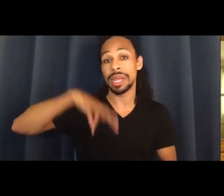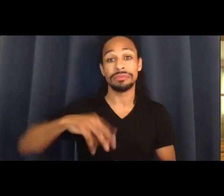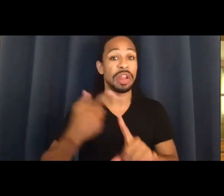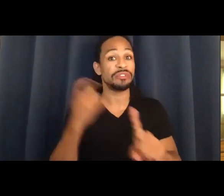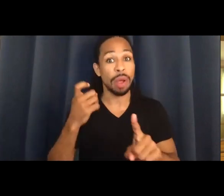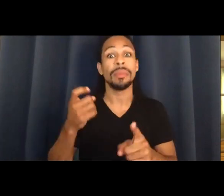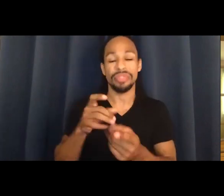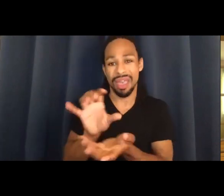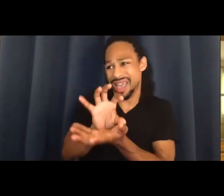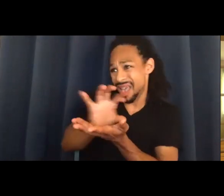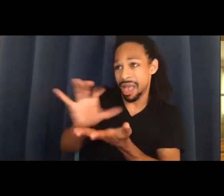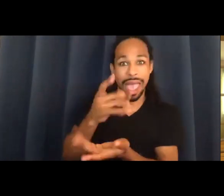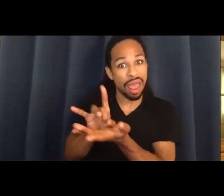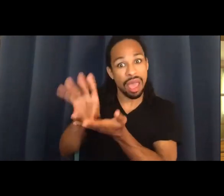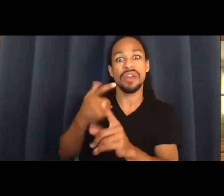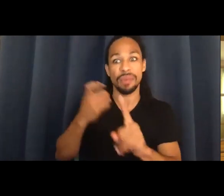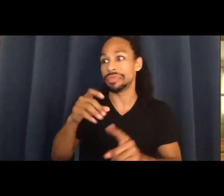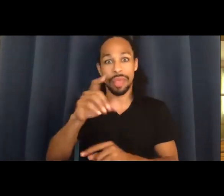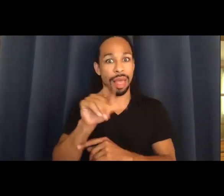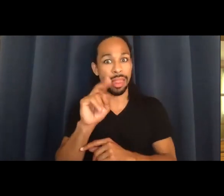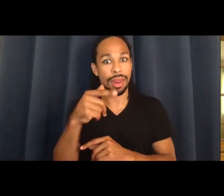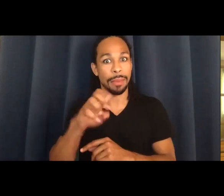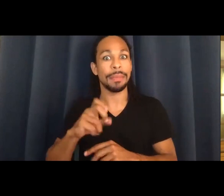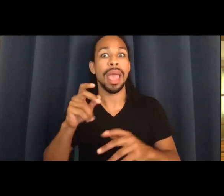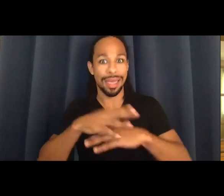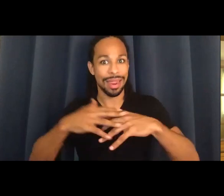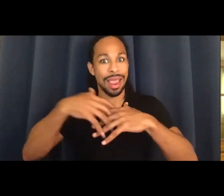governance on their land. Please join me taking a moment to